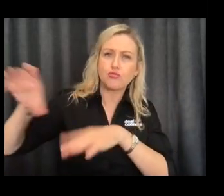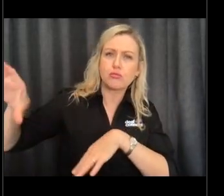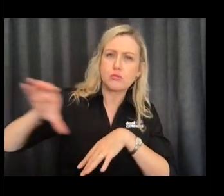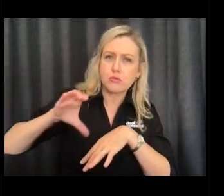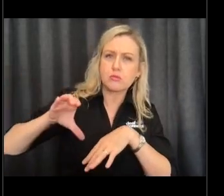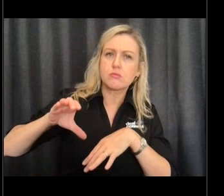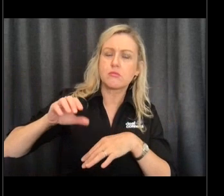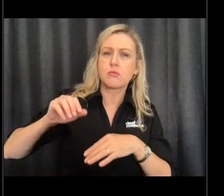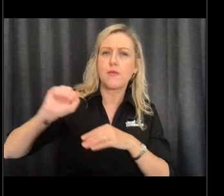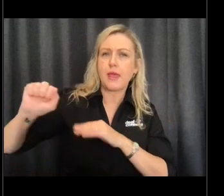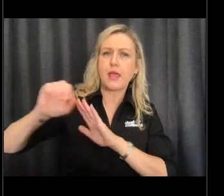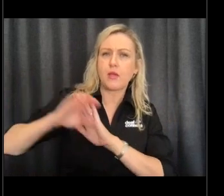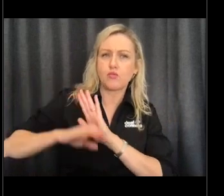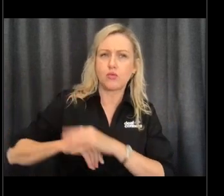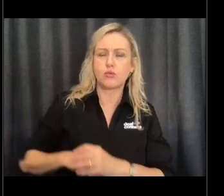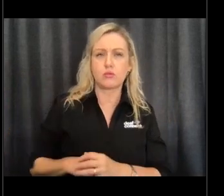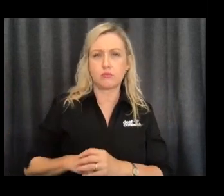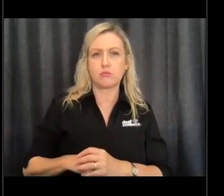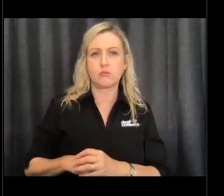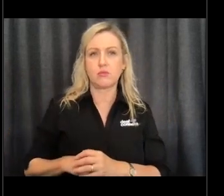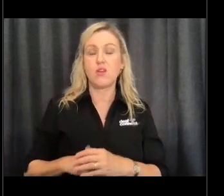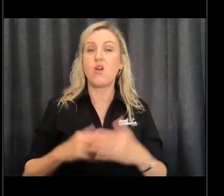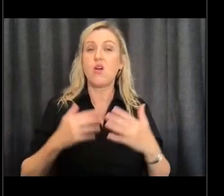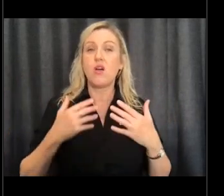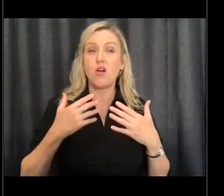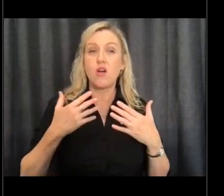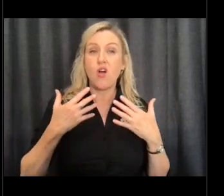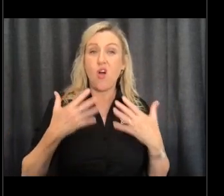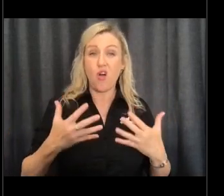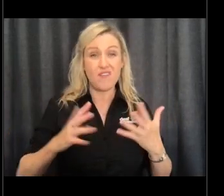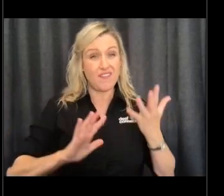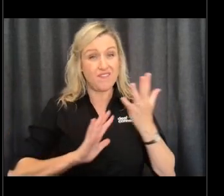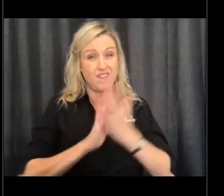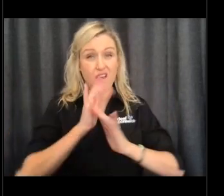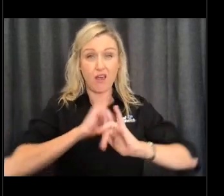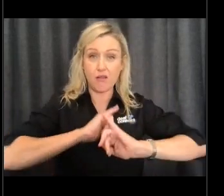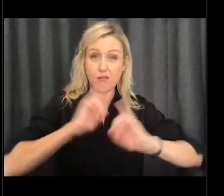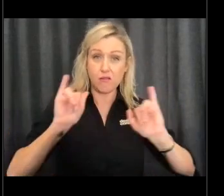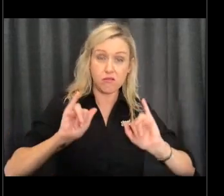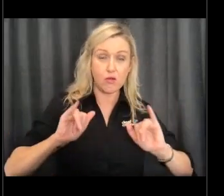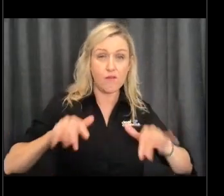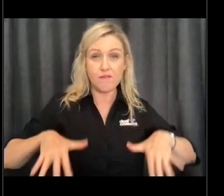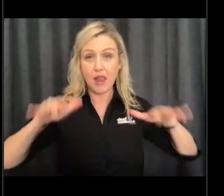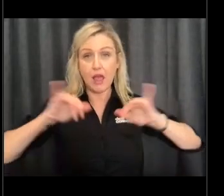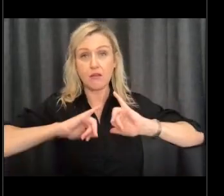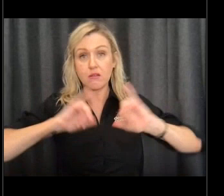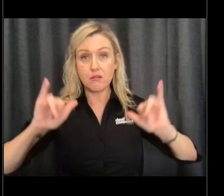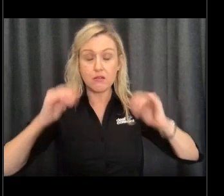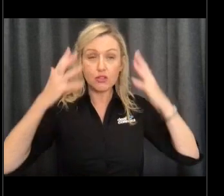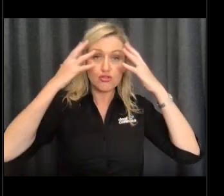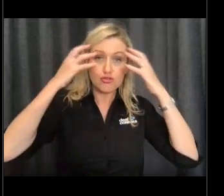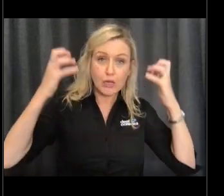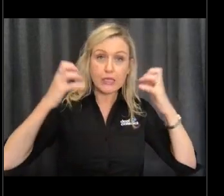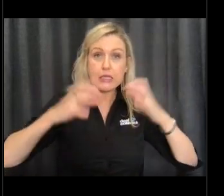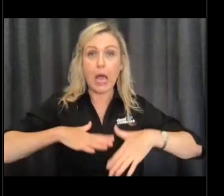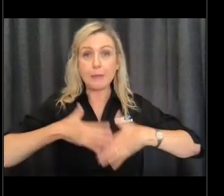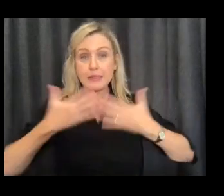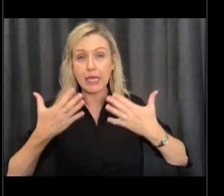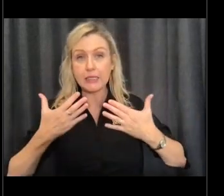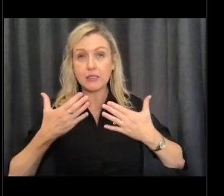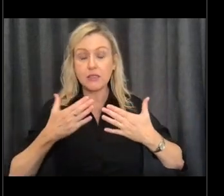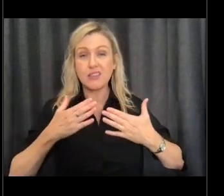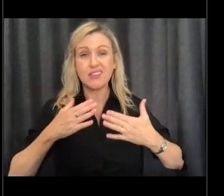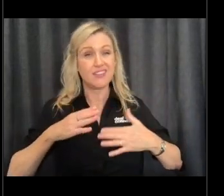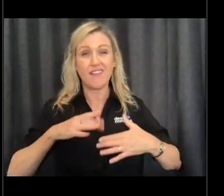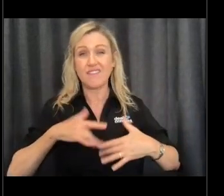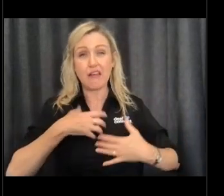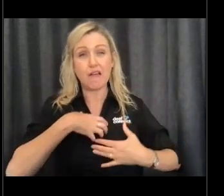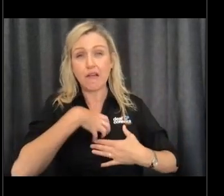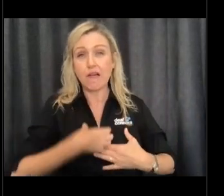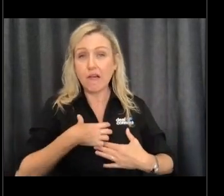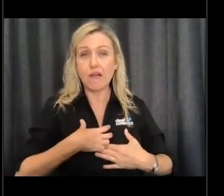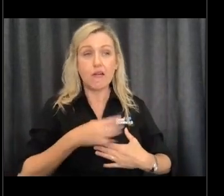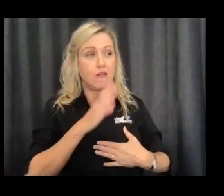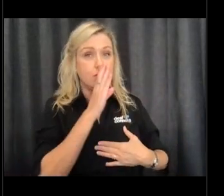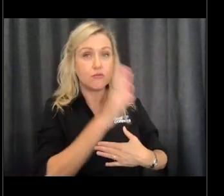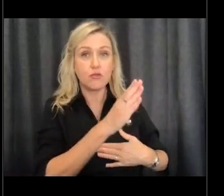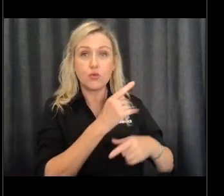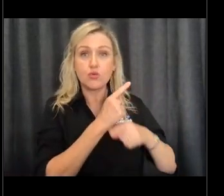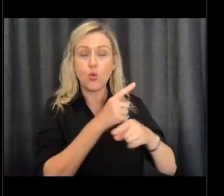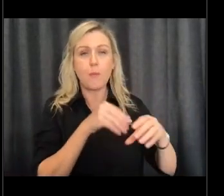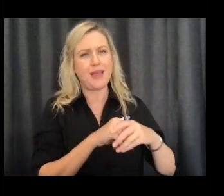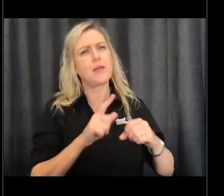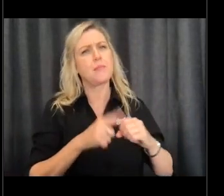just after a disaster are not the first thing you want to do but having the conversations